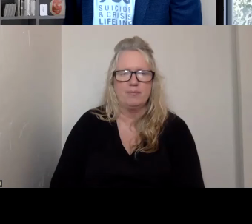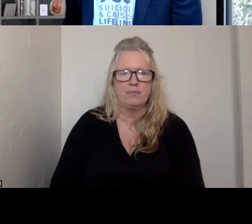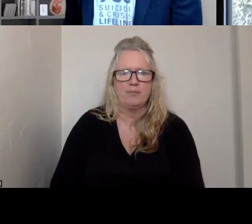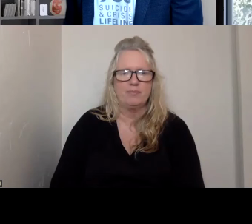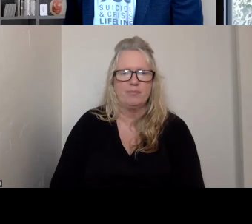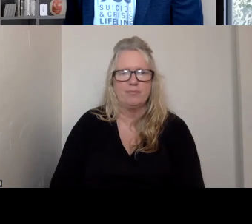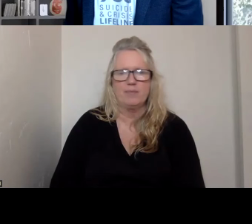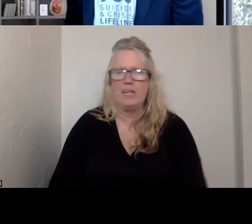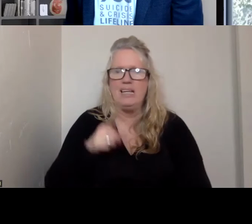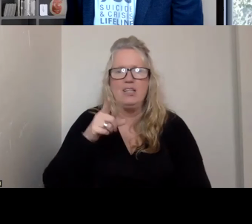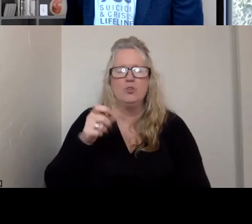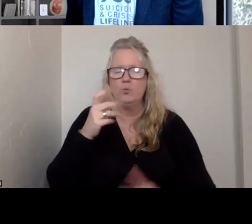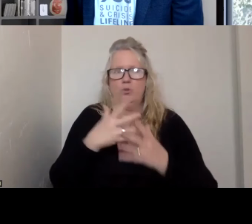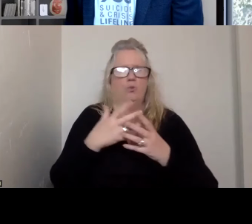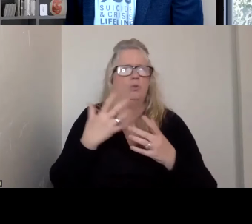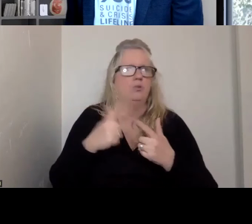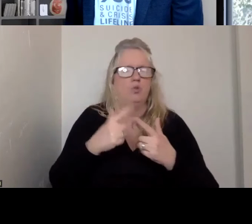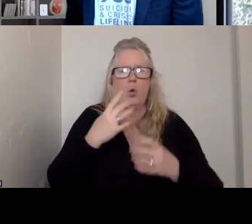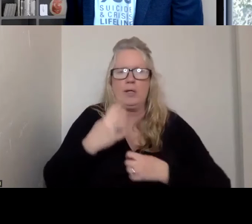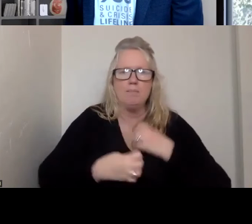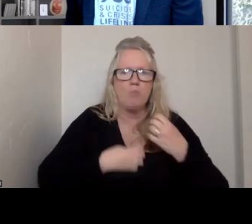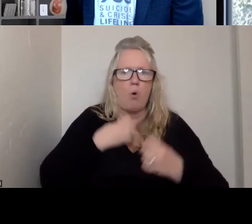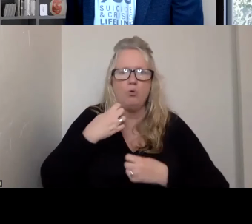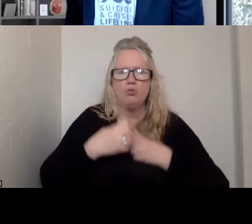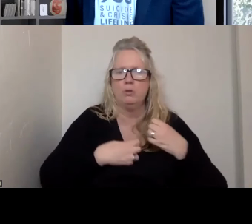JUST SO EMOTIONALLY OVER-WRAUGHT EVERY TIME WE HAD AN EXPERIENCE